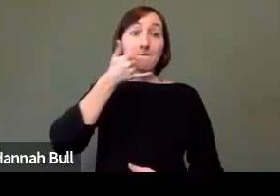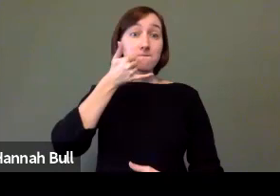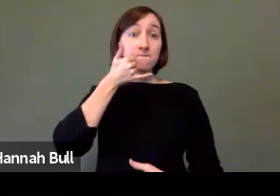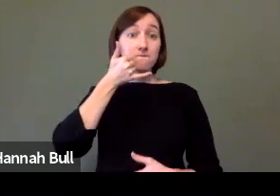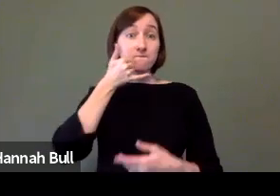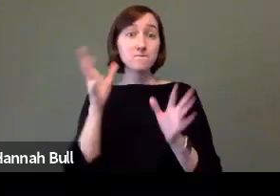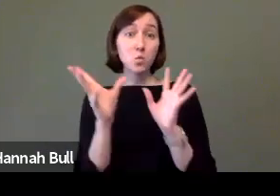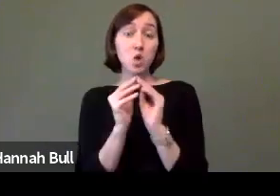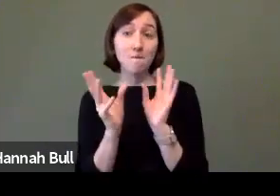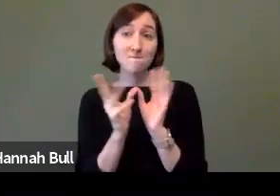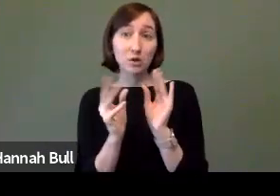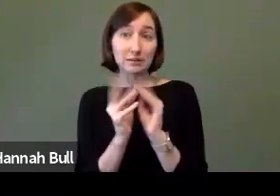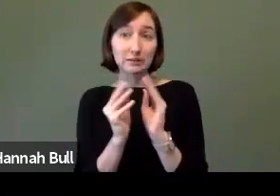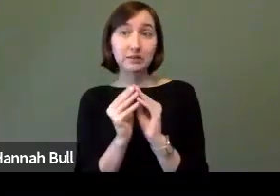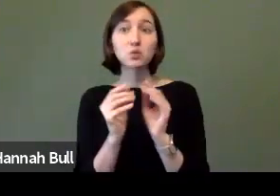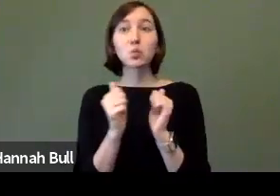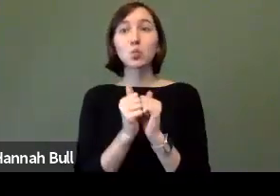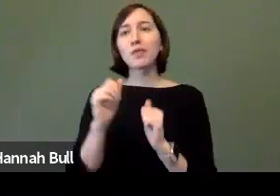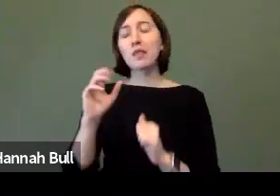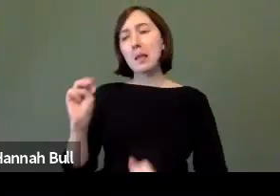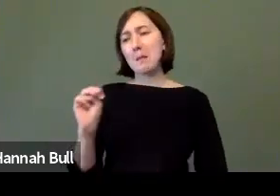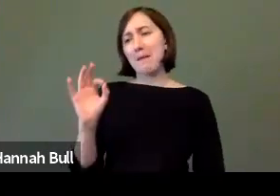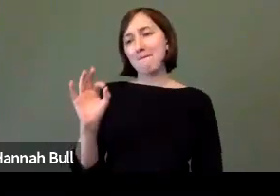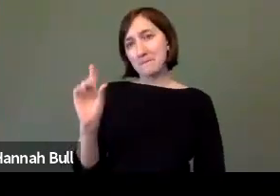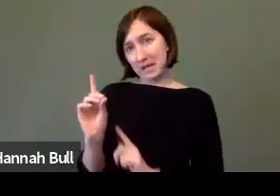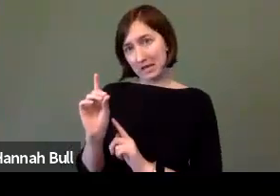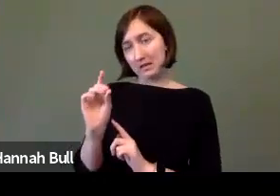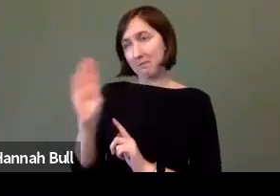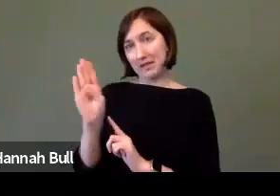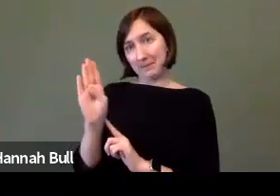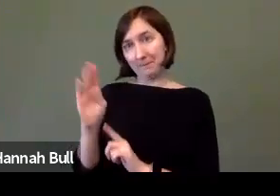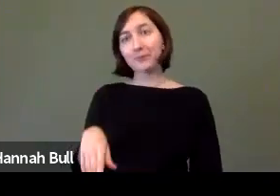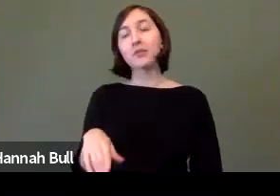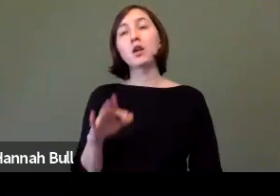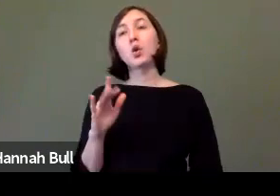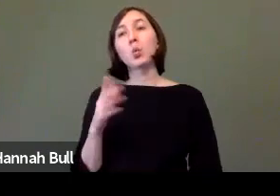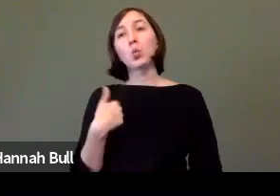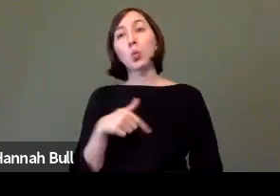With the NFB we've been using conference calls way before